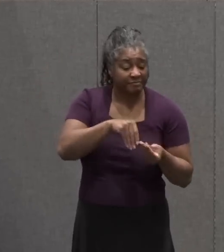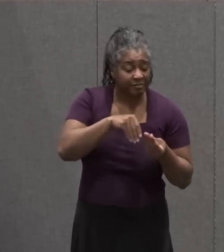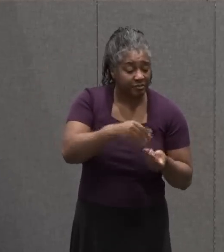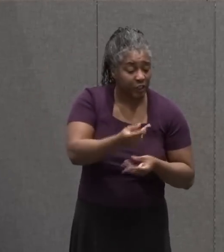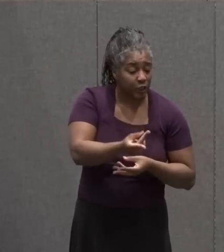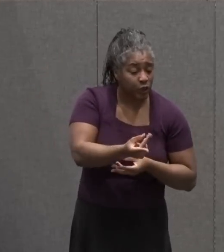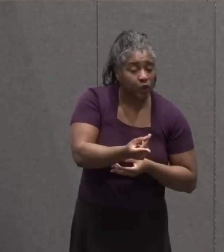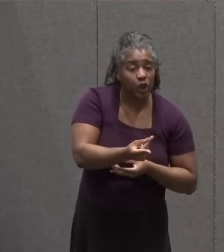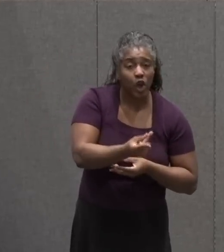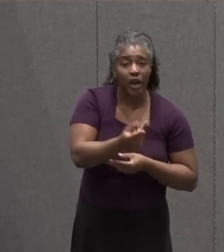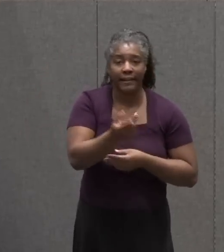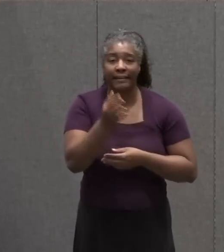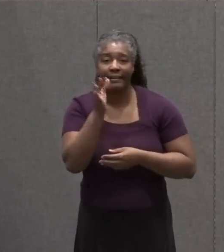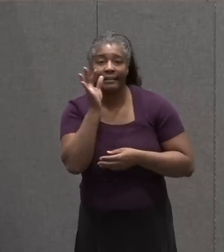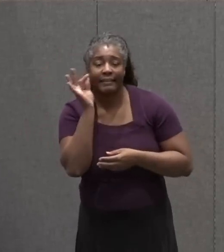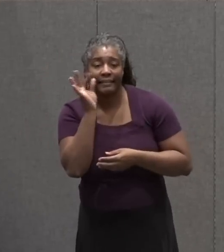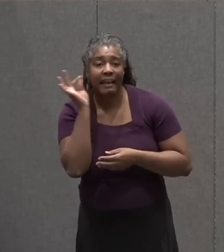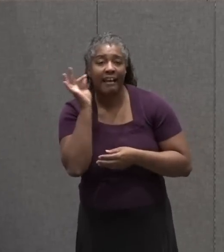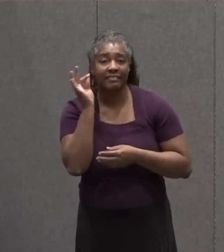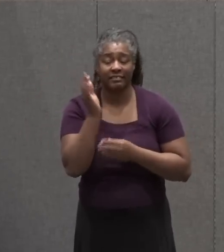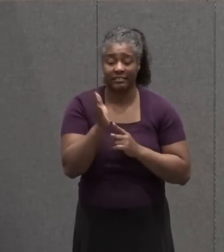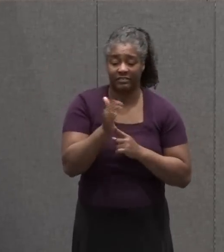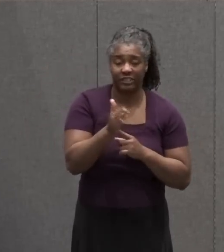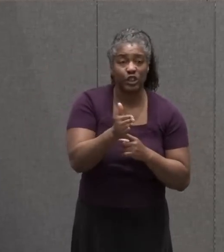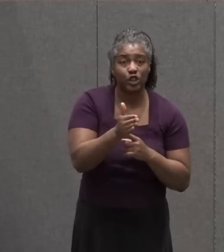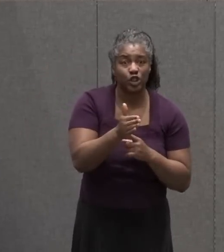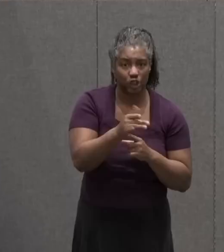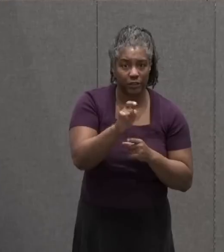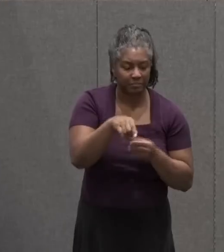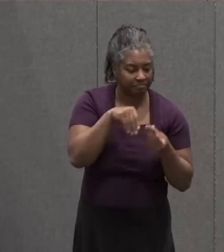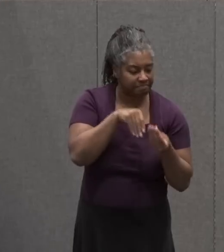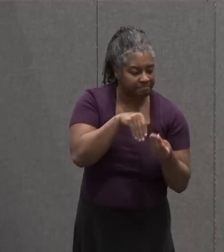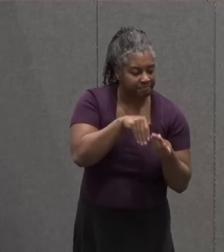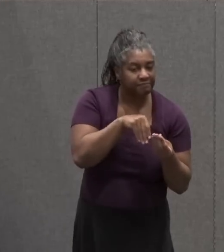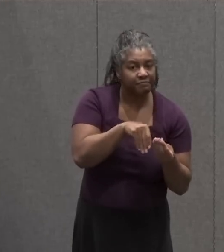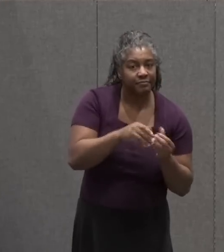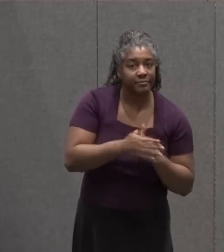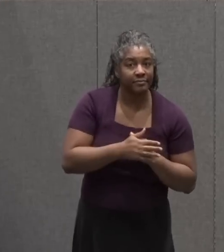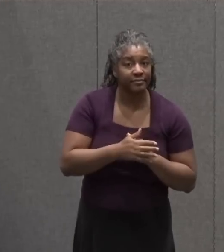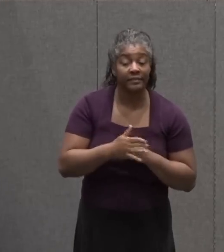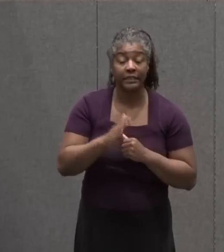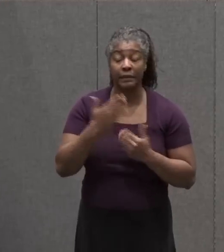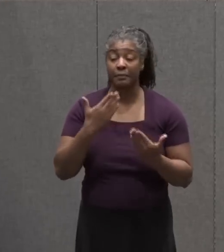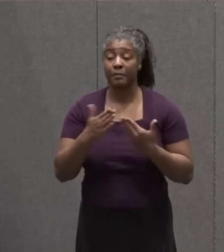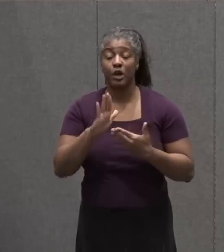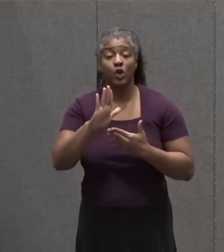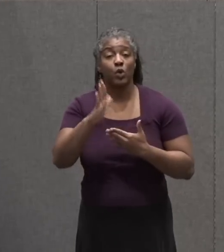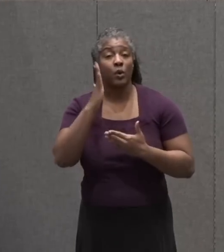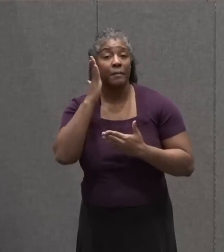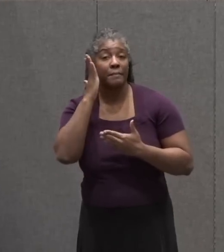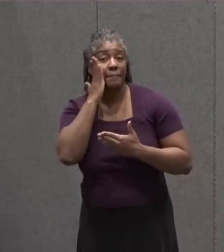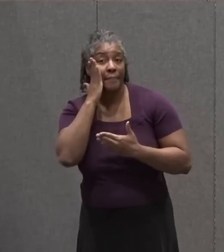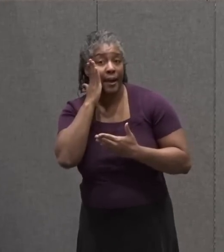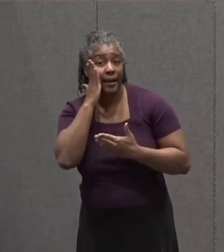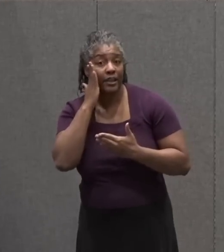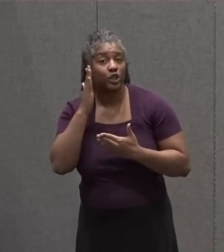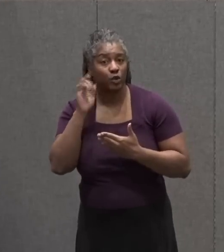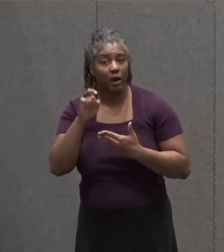a fish, maybe you need to make your bed, maybe brush your teeth, maybe you need